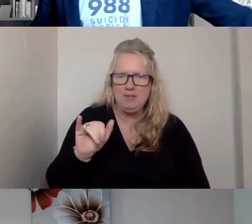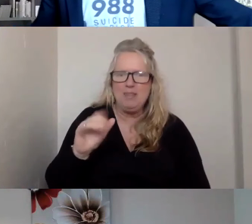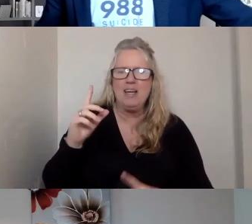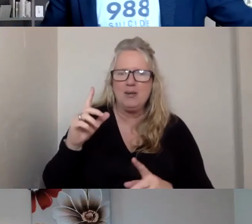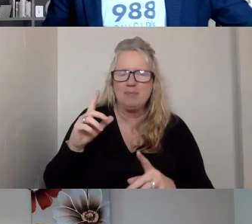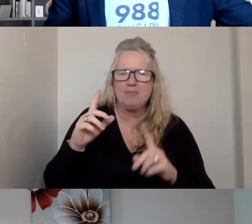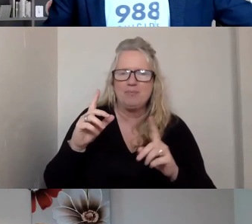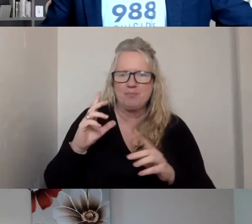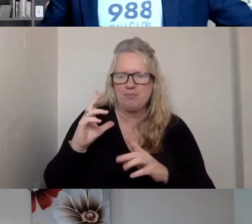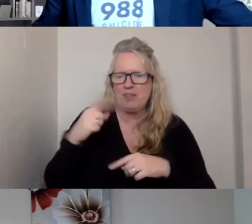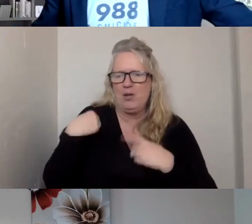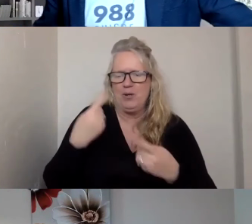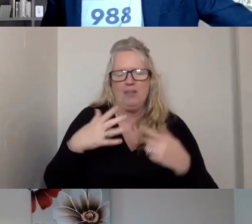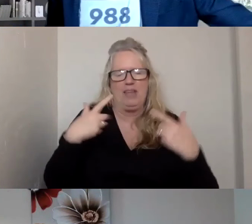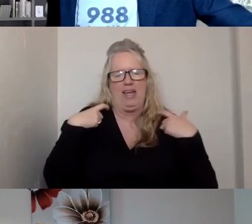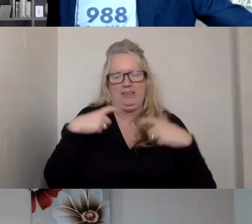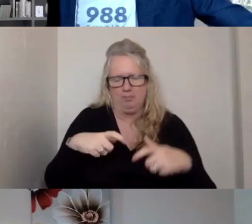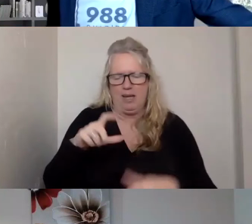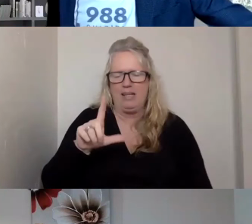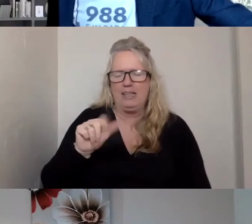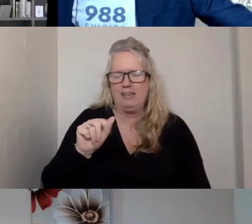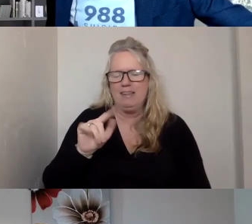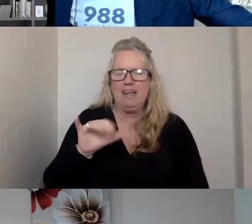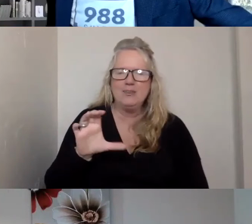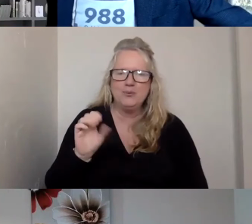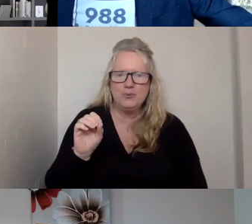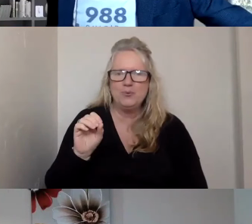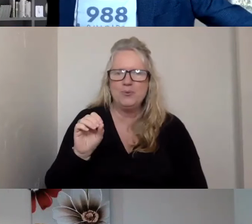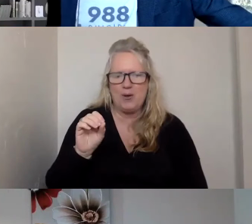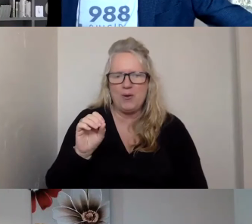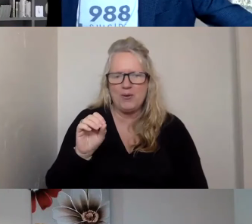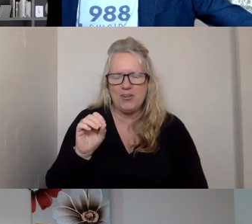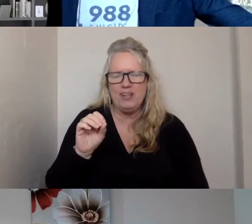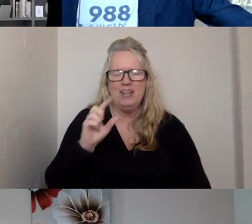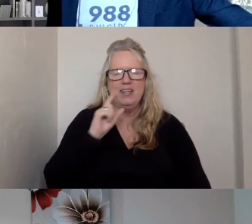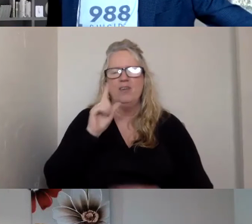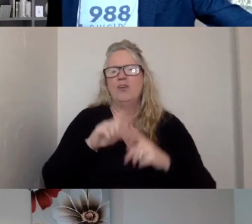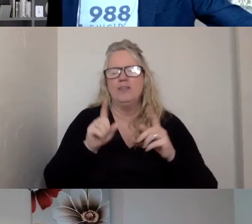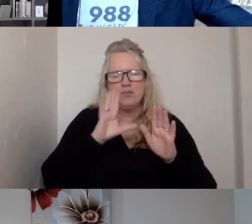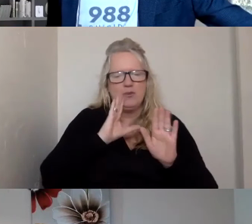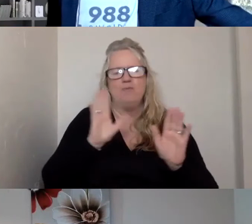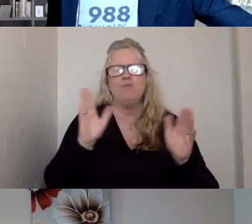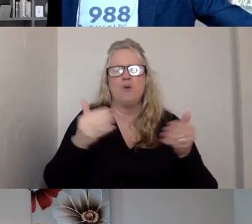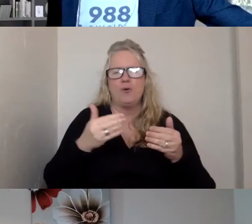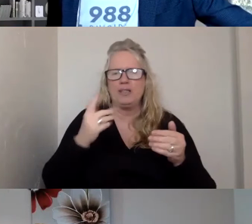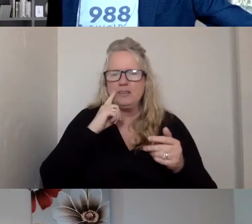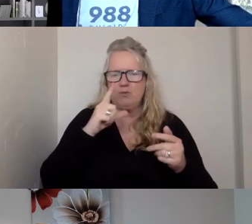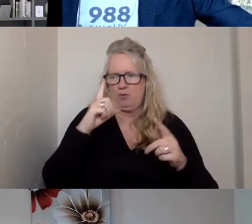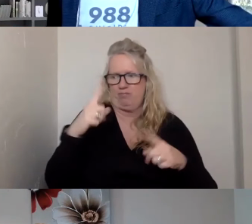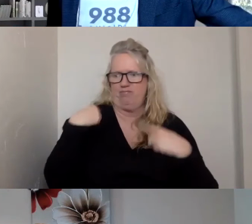HISPANIC AND LATINO FOCUS OF OUR EPISODE. WE ARE GOING TO